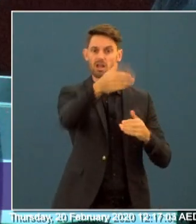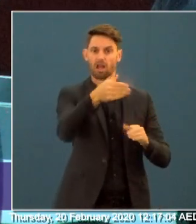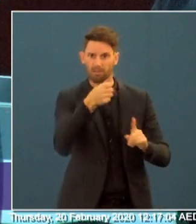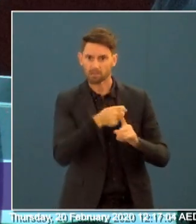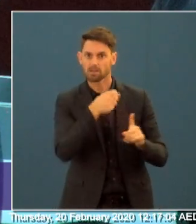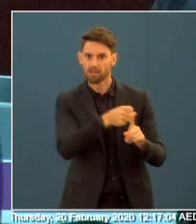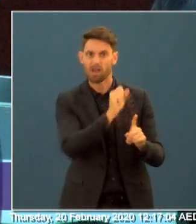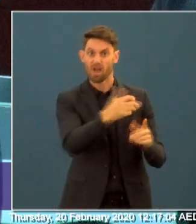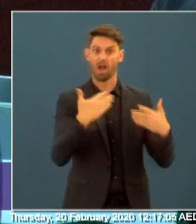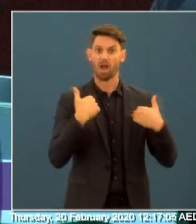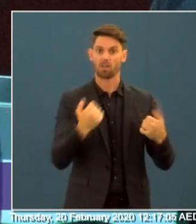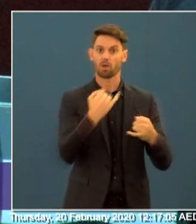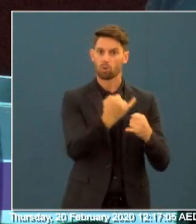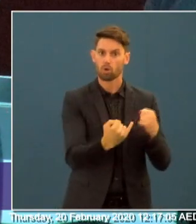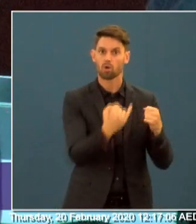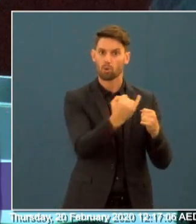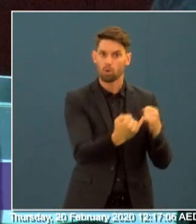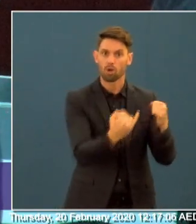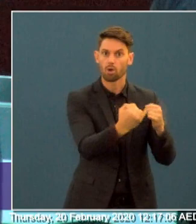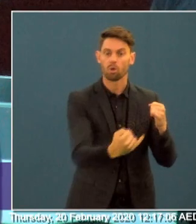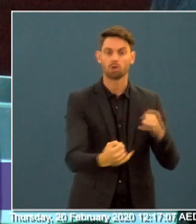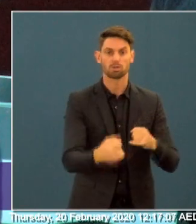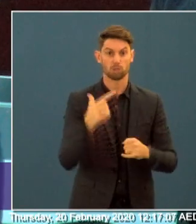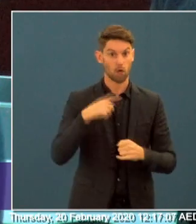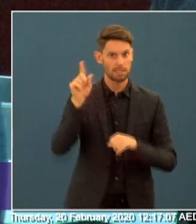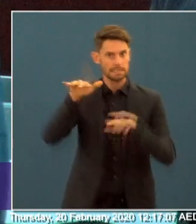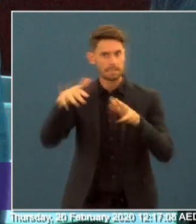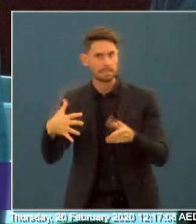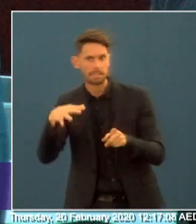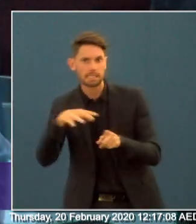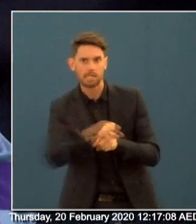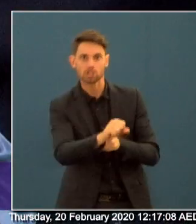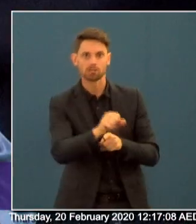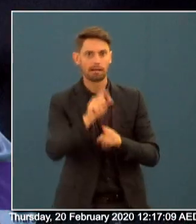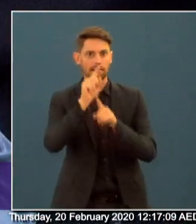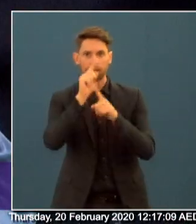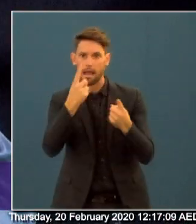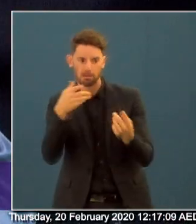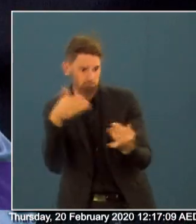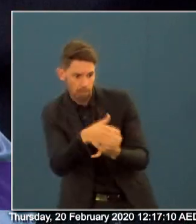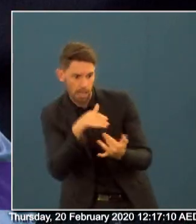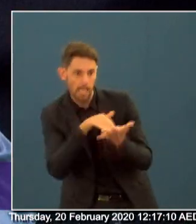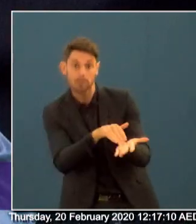but the development of significant chronic conditions, would that be right? Yes, that's correct.